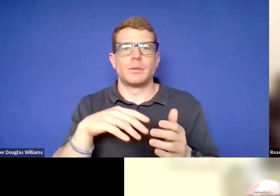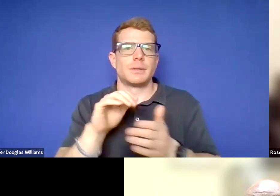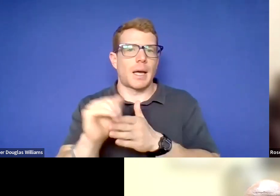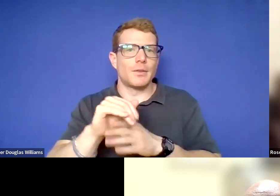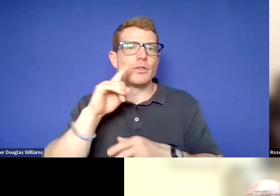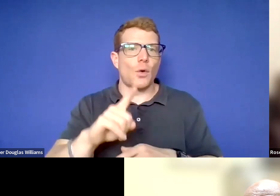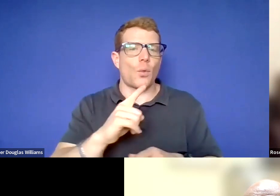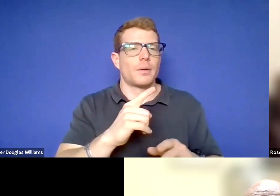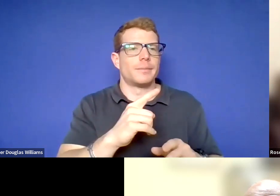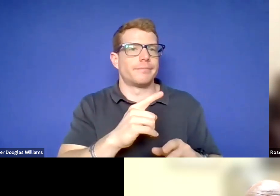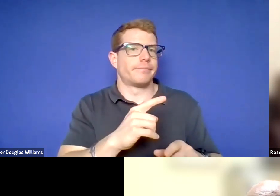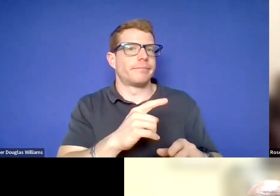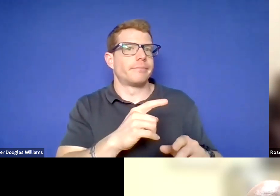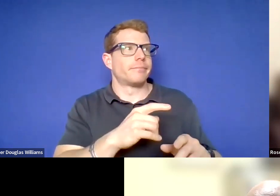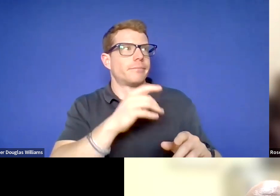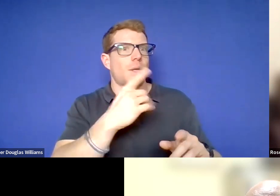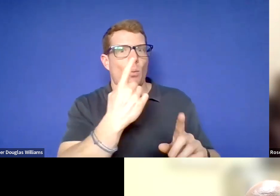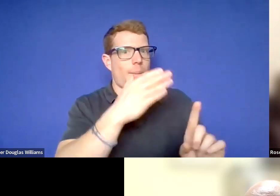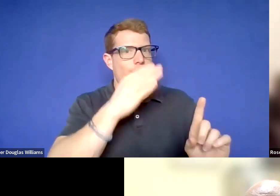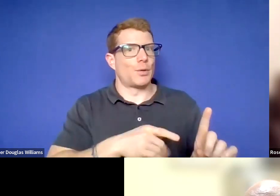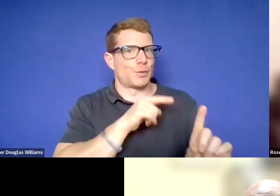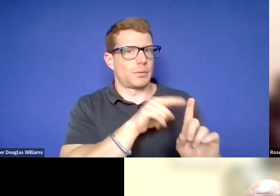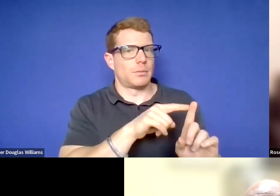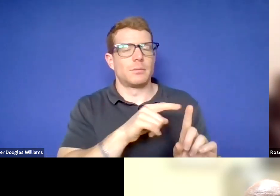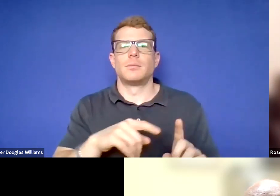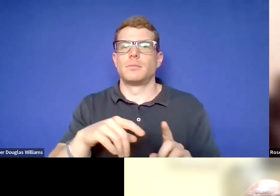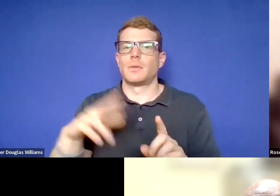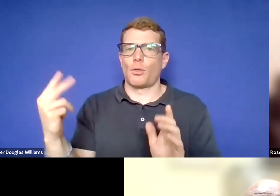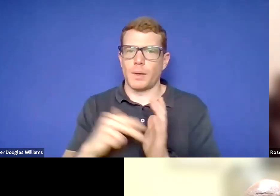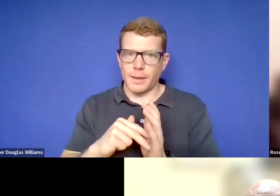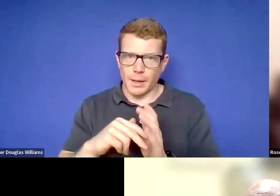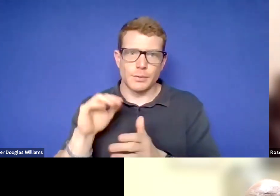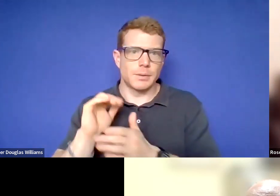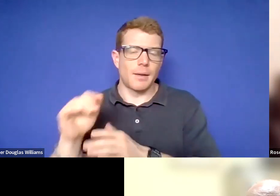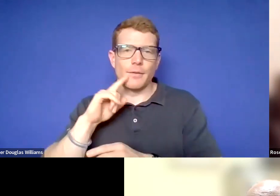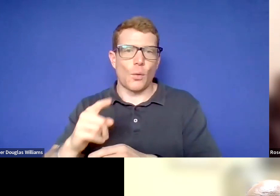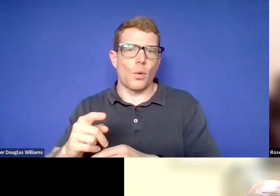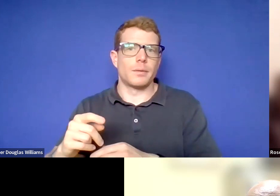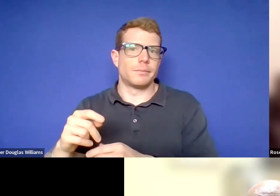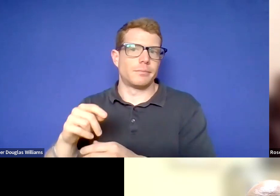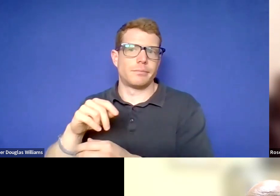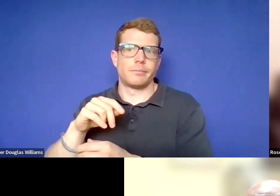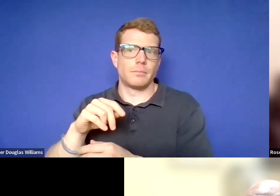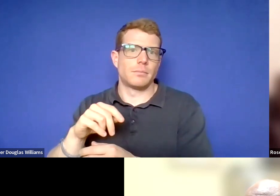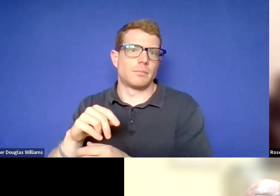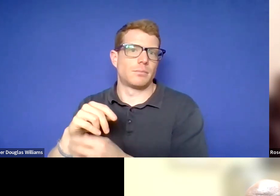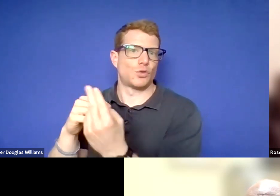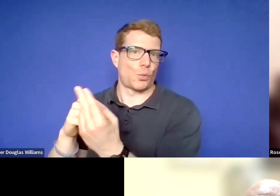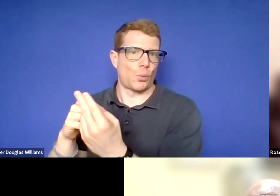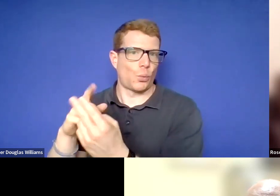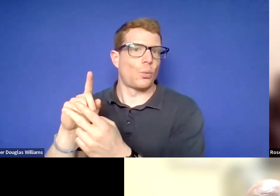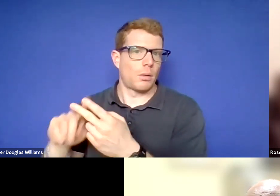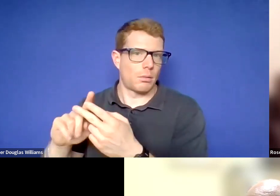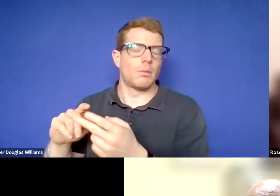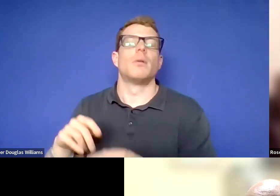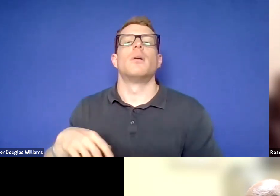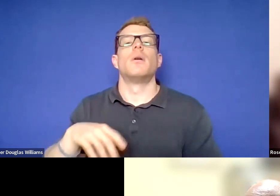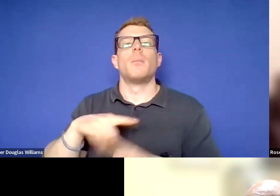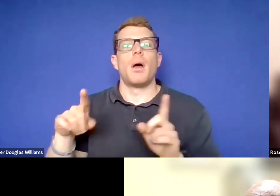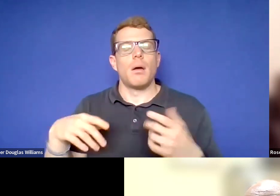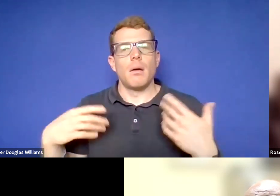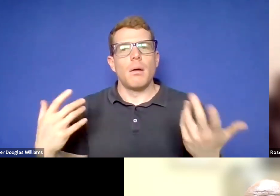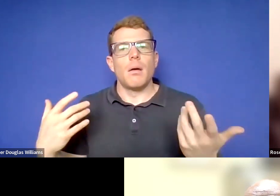We know how hard it is for an ssi beneficiary to to attain assets and resources.